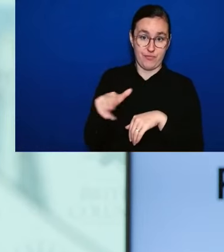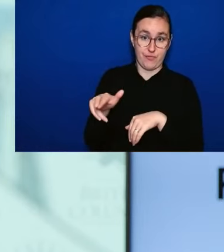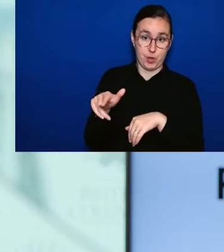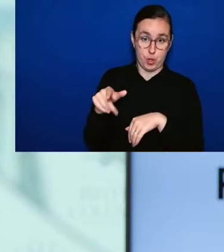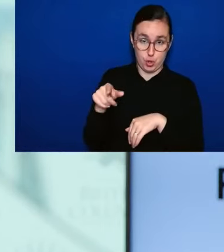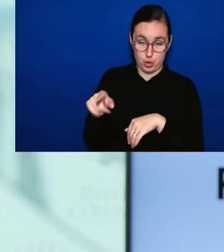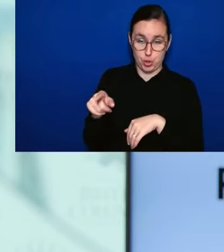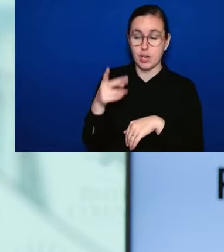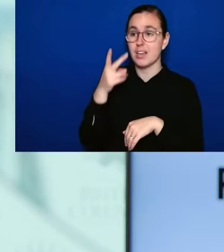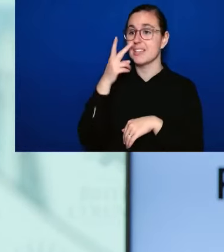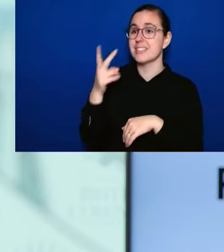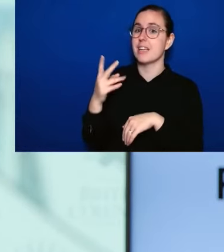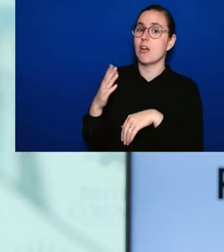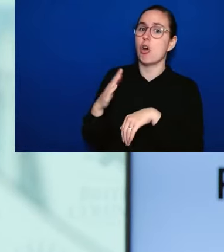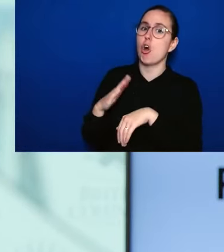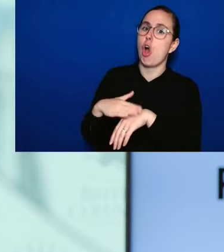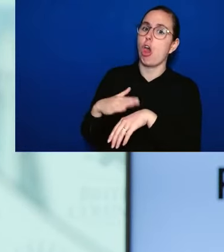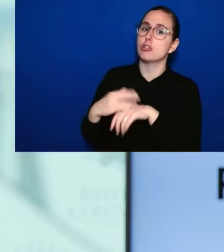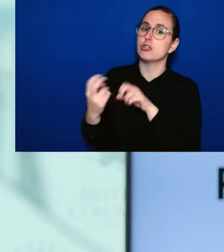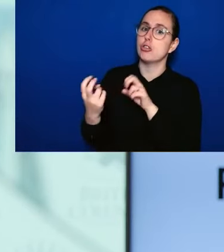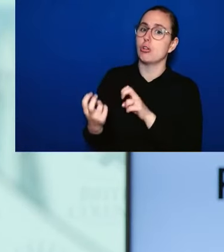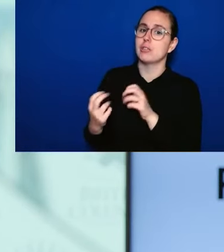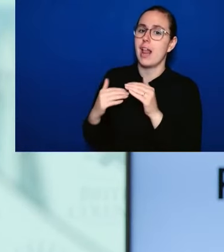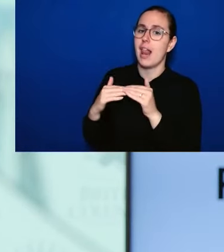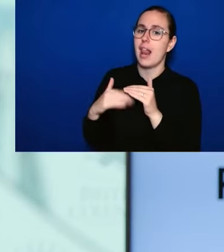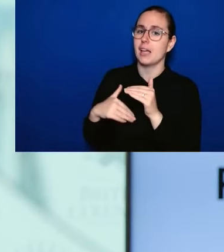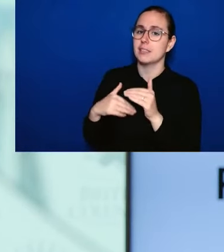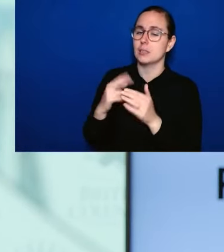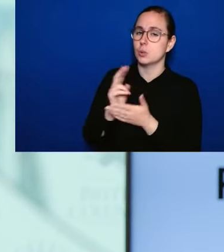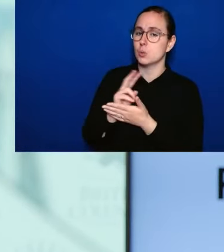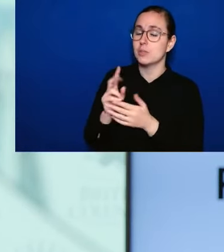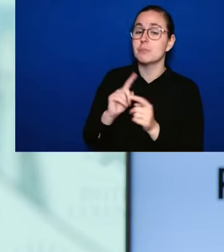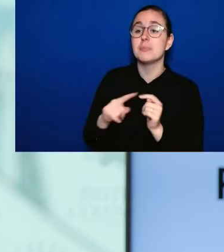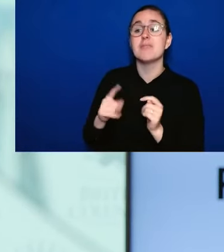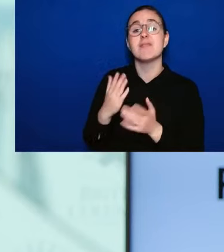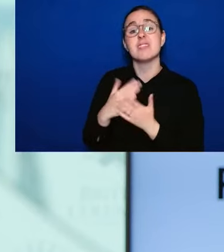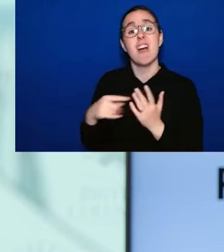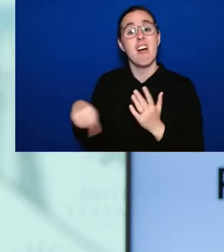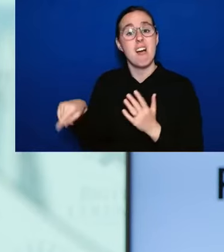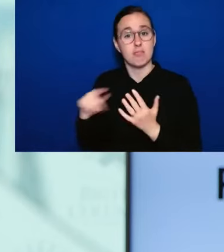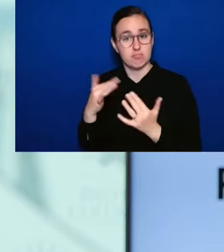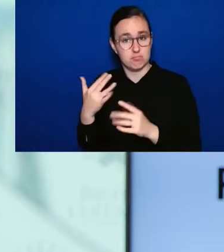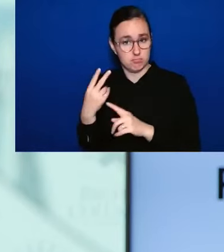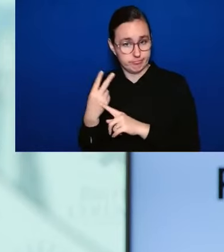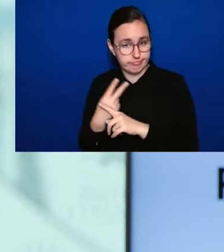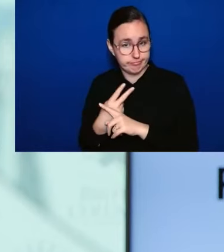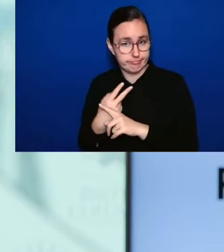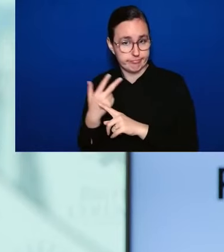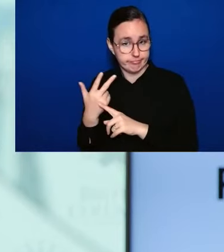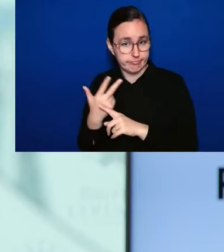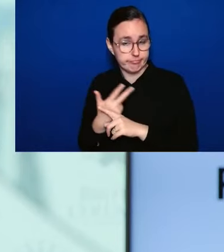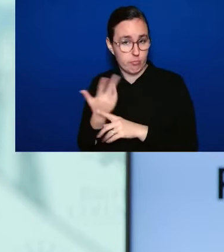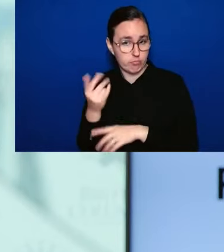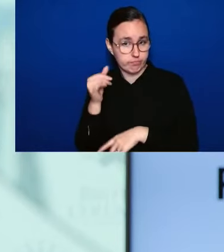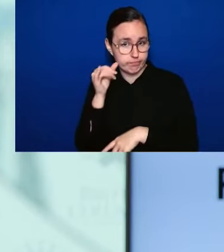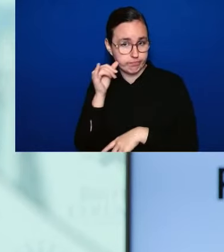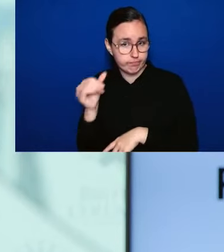recovery month or sometimes even longer. And of course leads to disease progression a huge